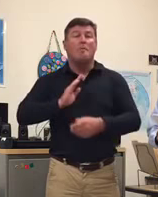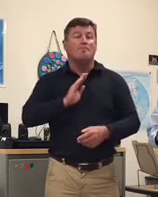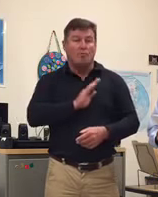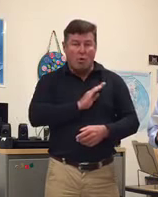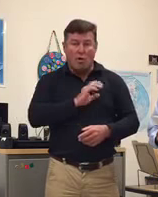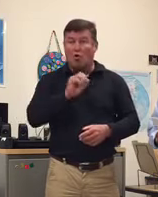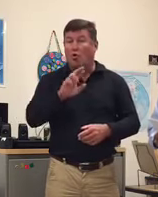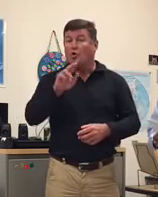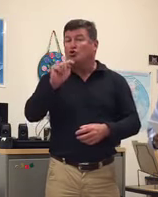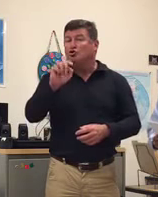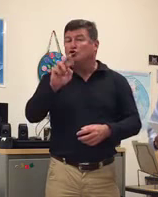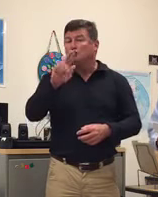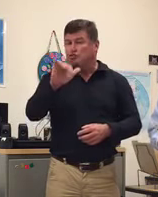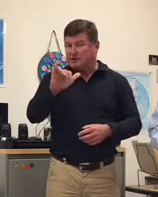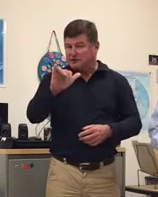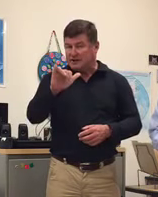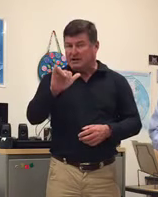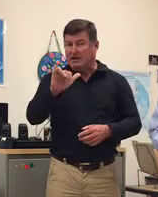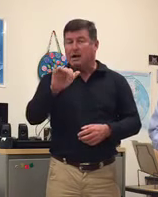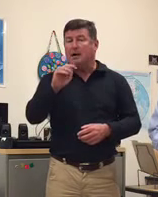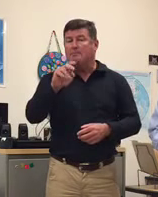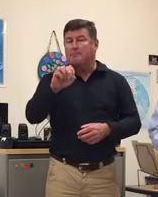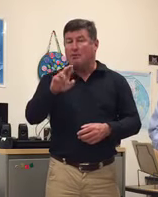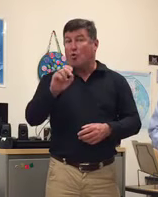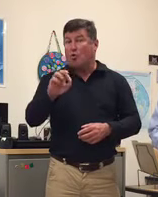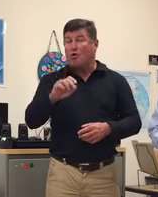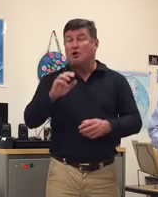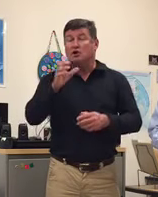trustees or a charter school board of directors.